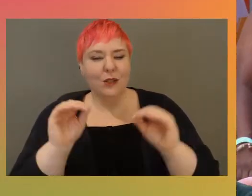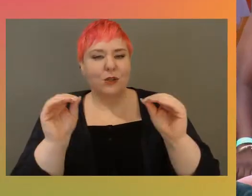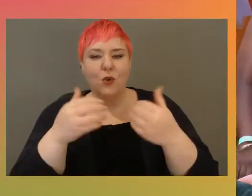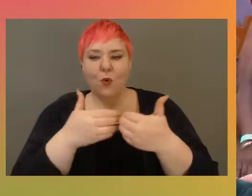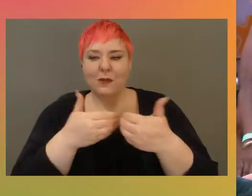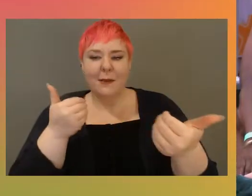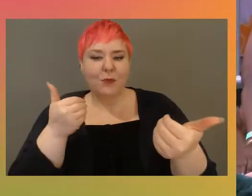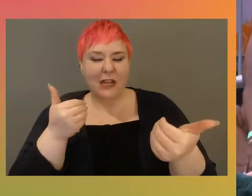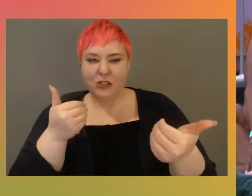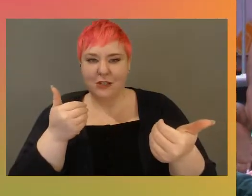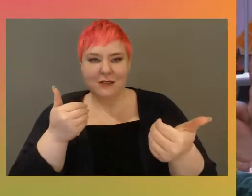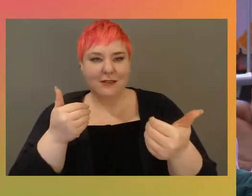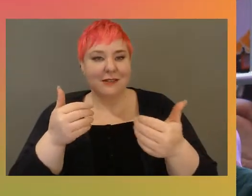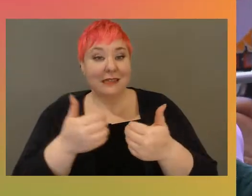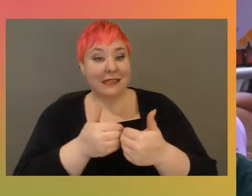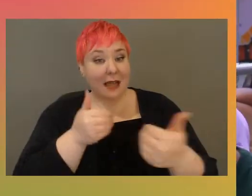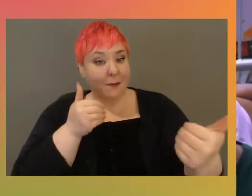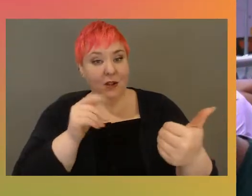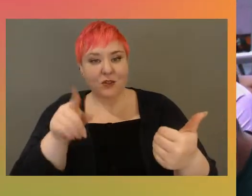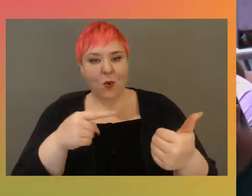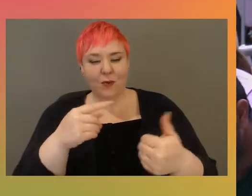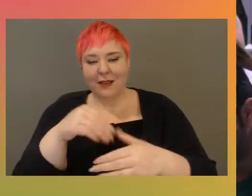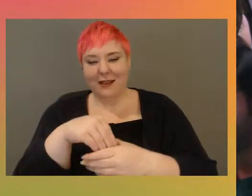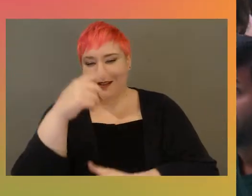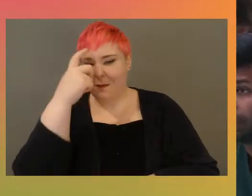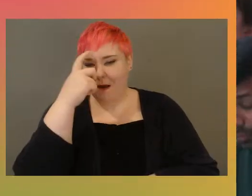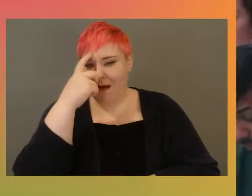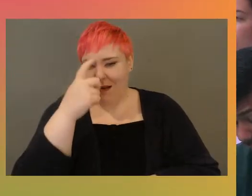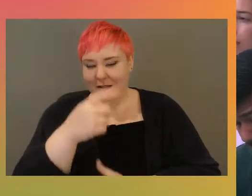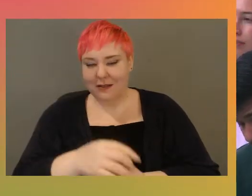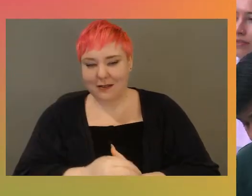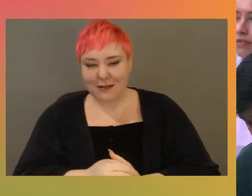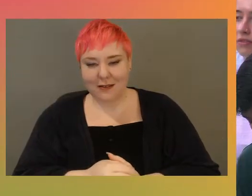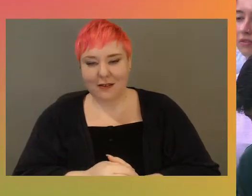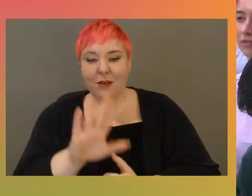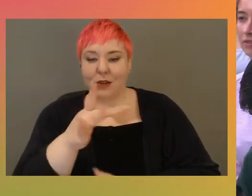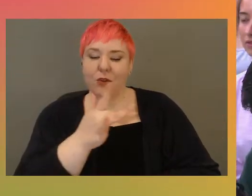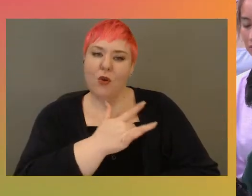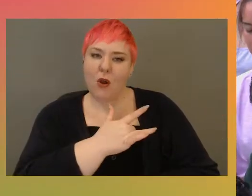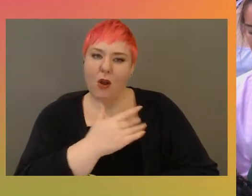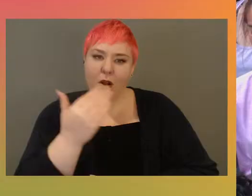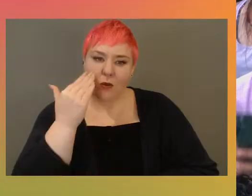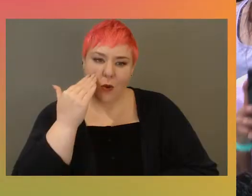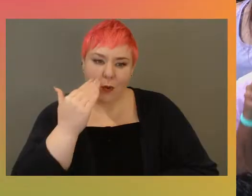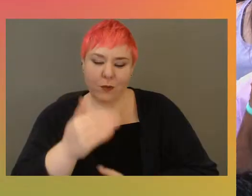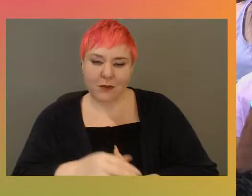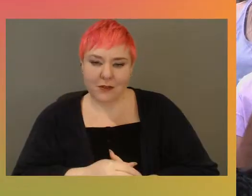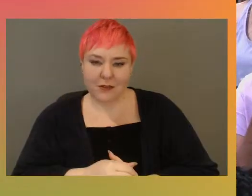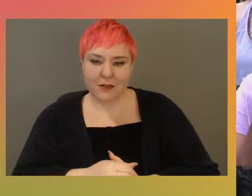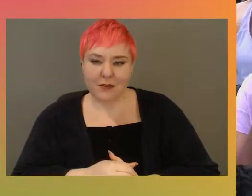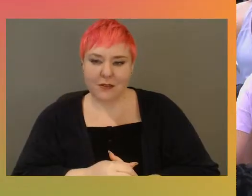YOU HAVE A TRIBE, A HUMANITY.